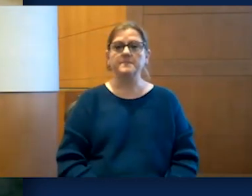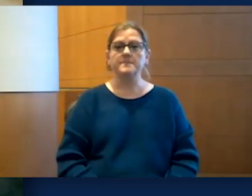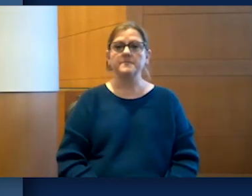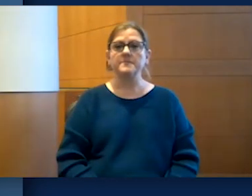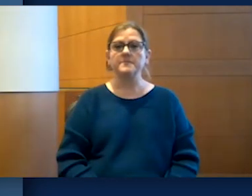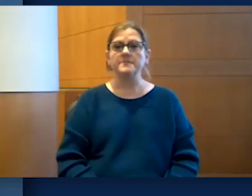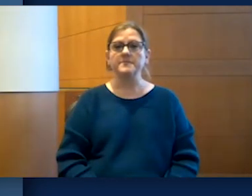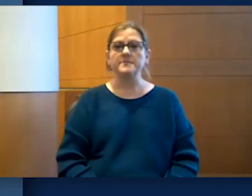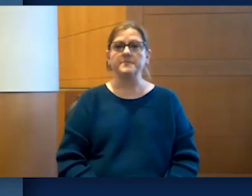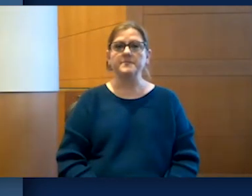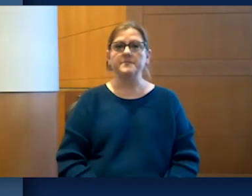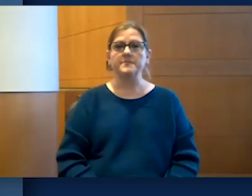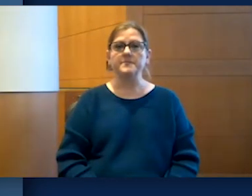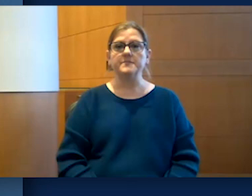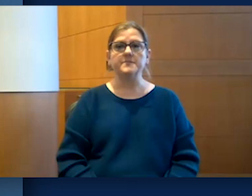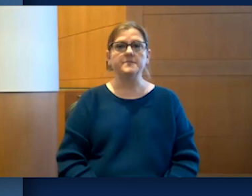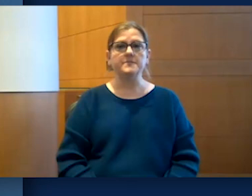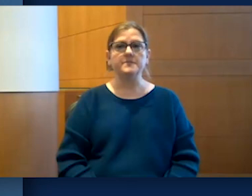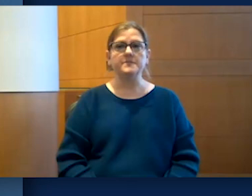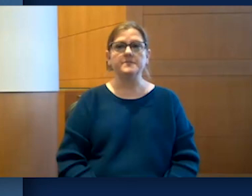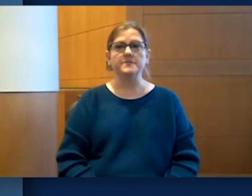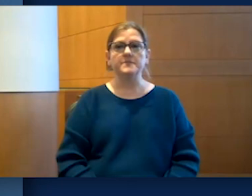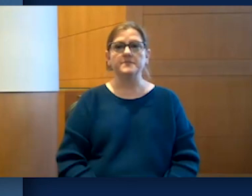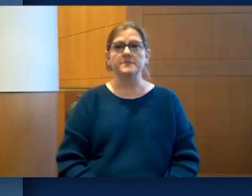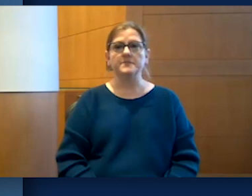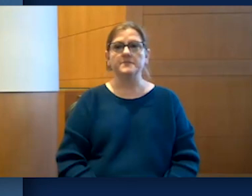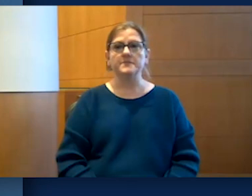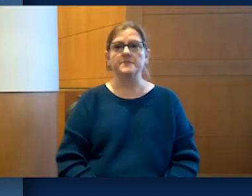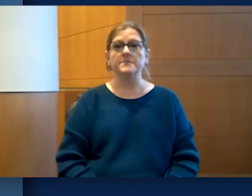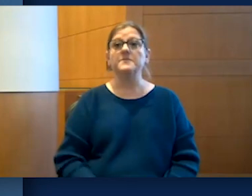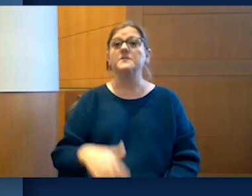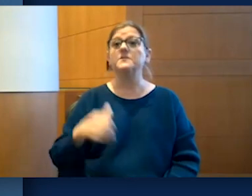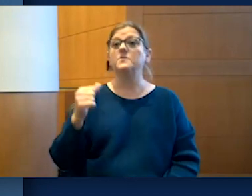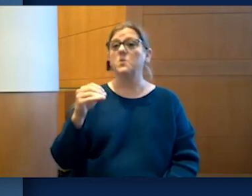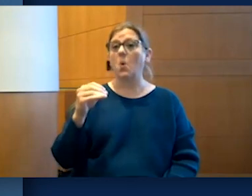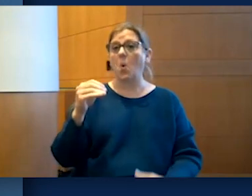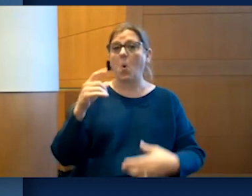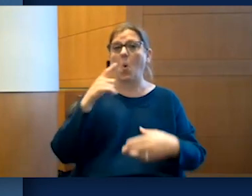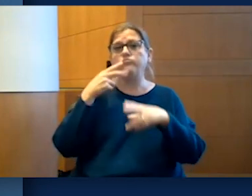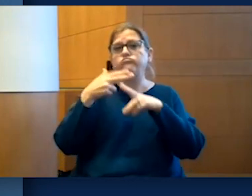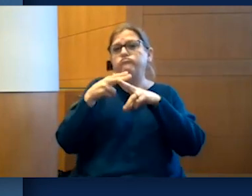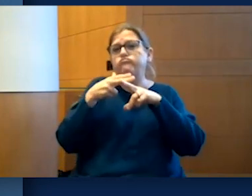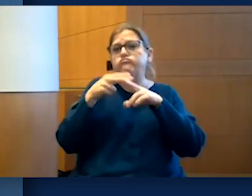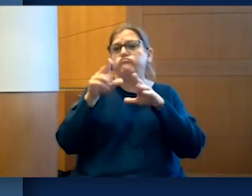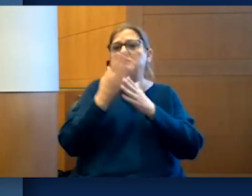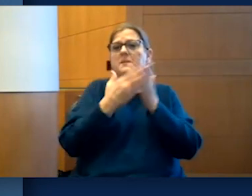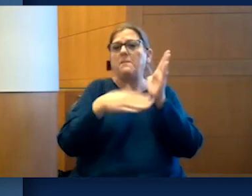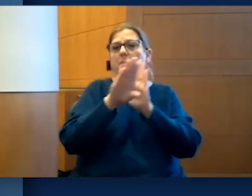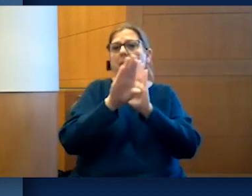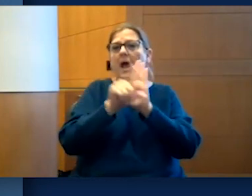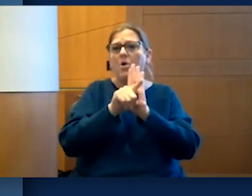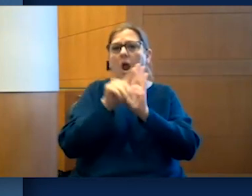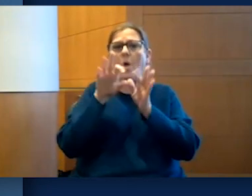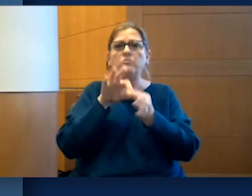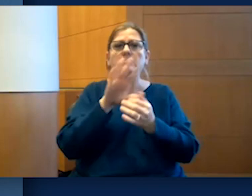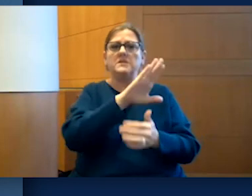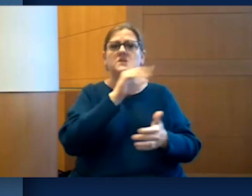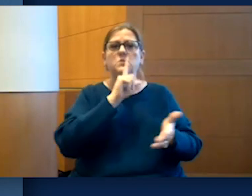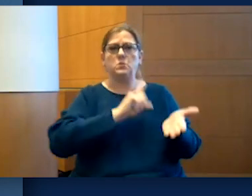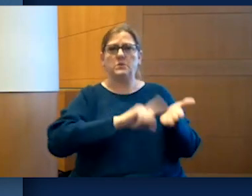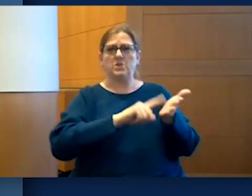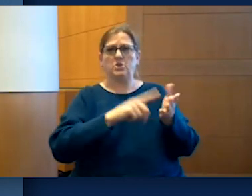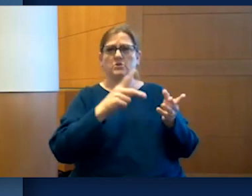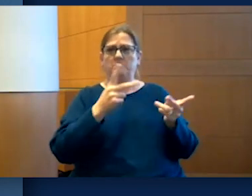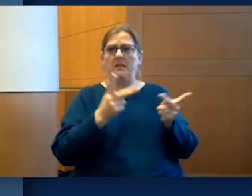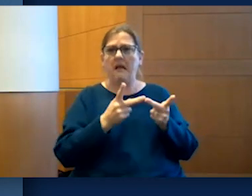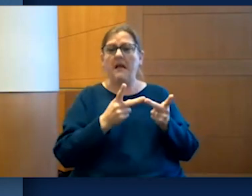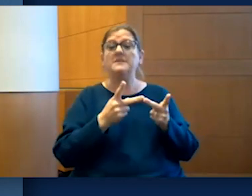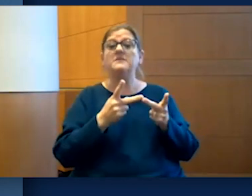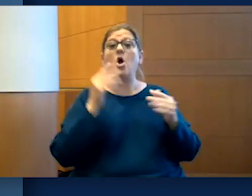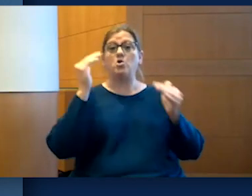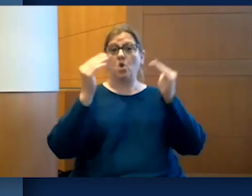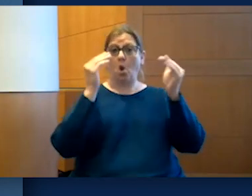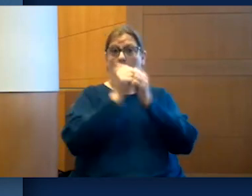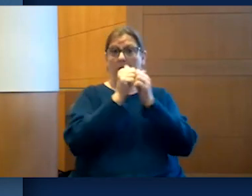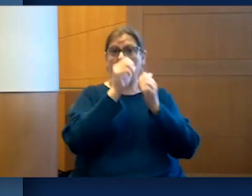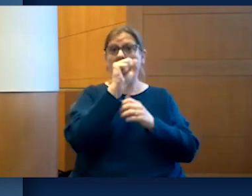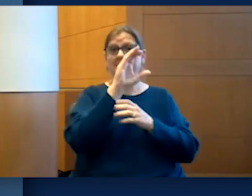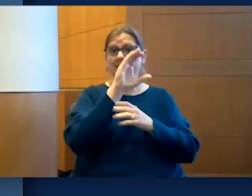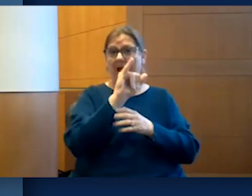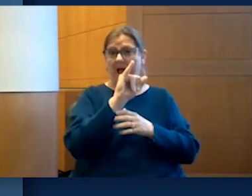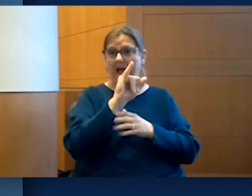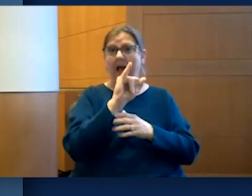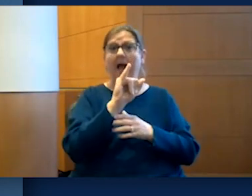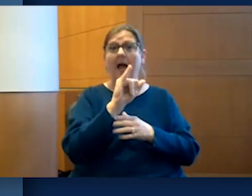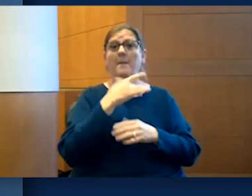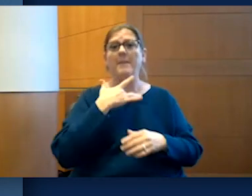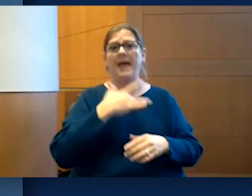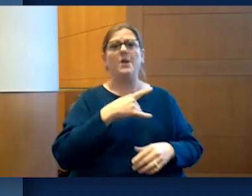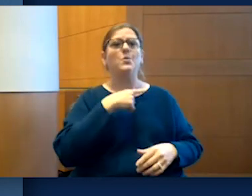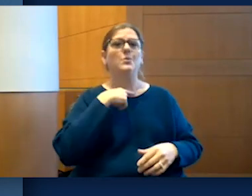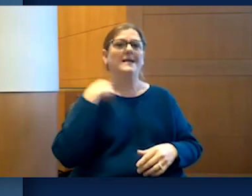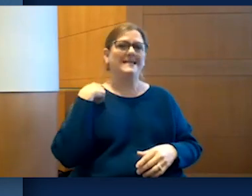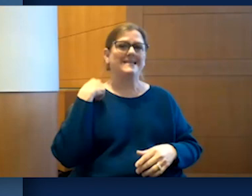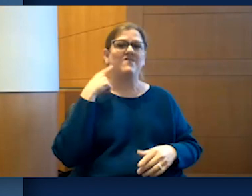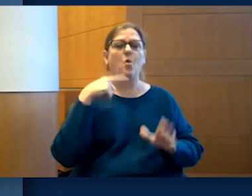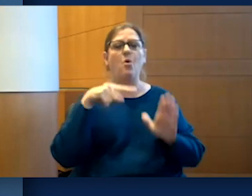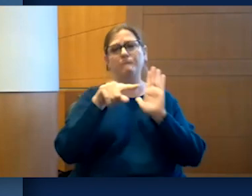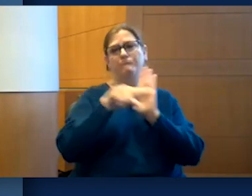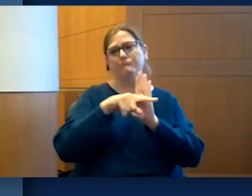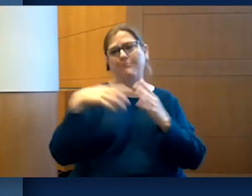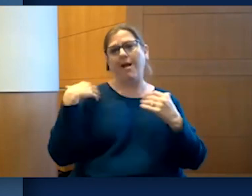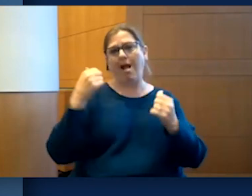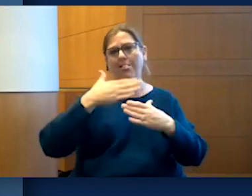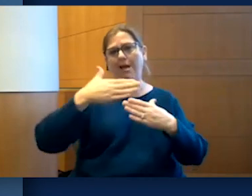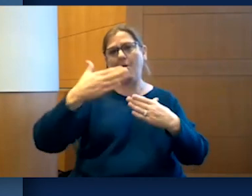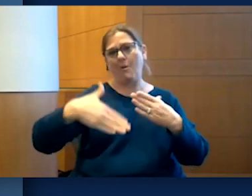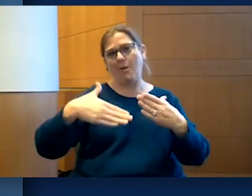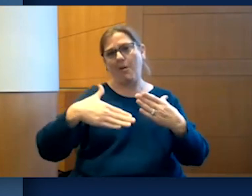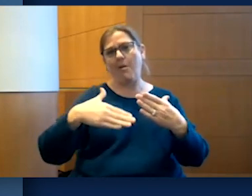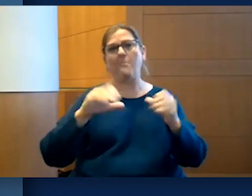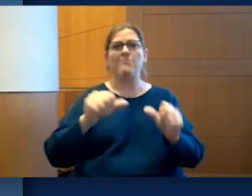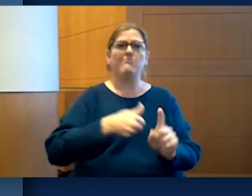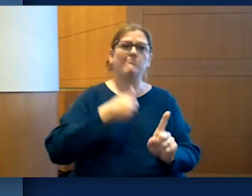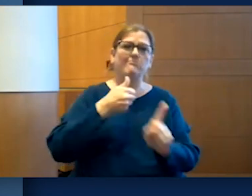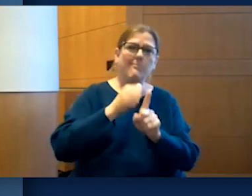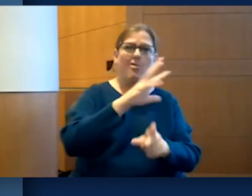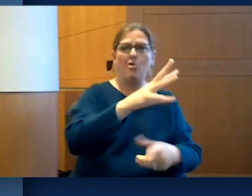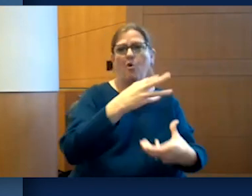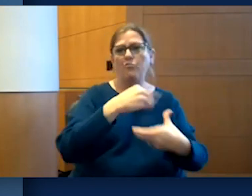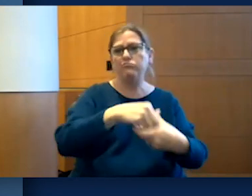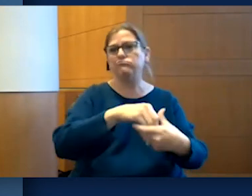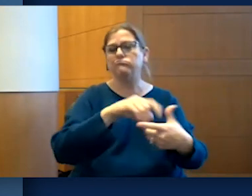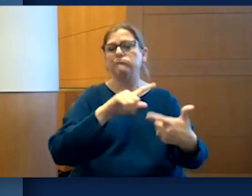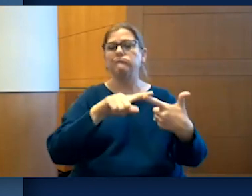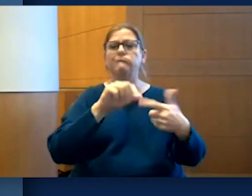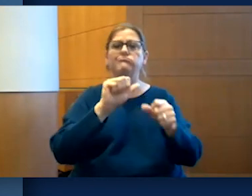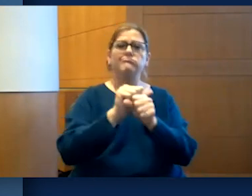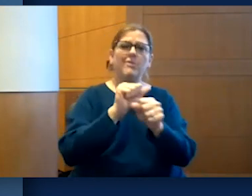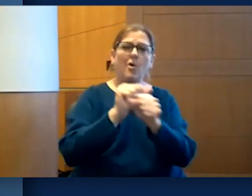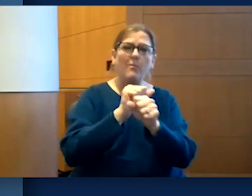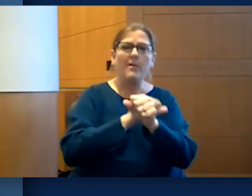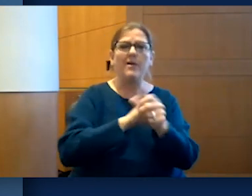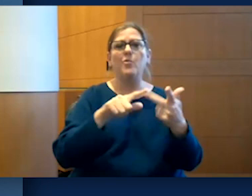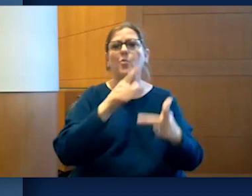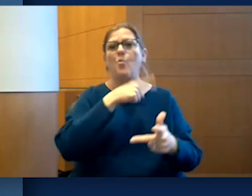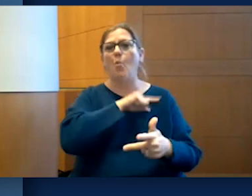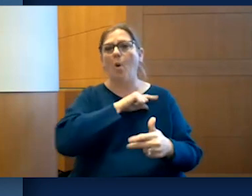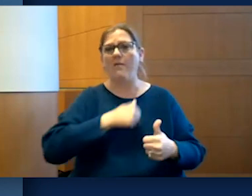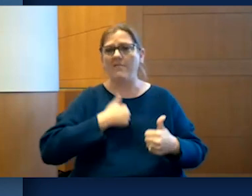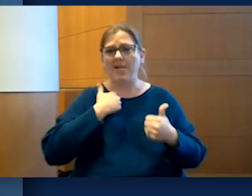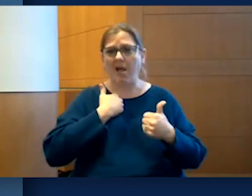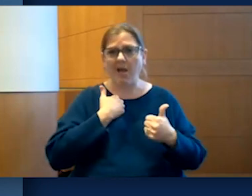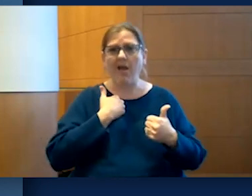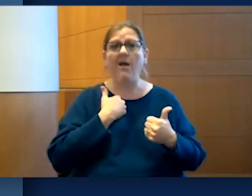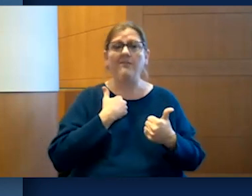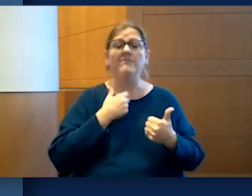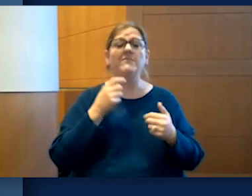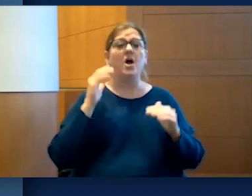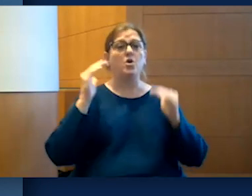So, for a little bit of bk grund on this research study, adults with spinal cord injury are at risk for negative health outcomes, which can impact participation, employment, and quality of life.